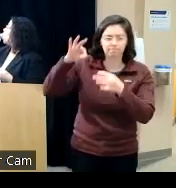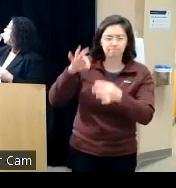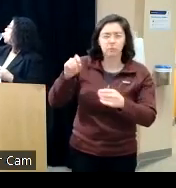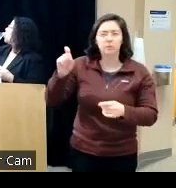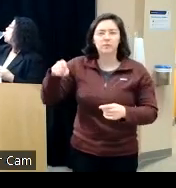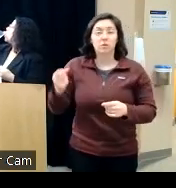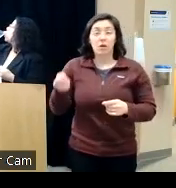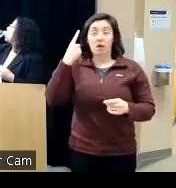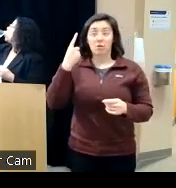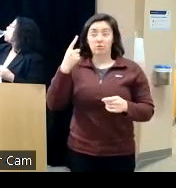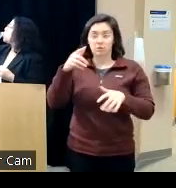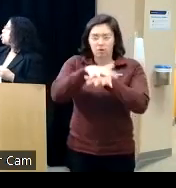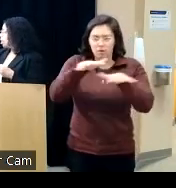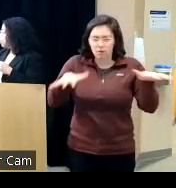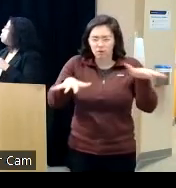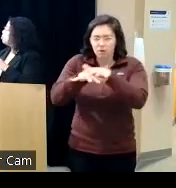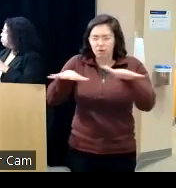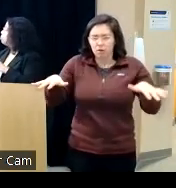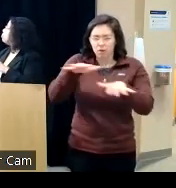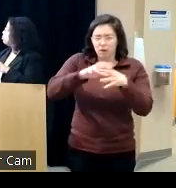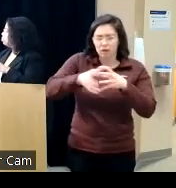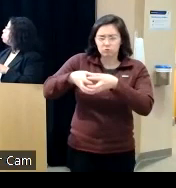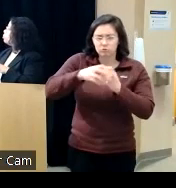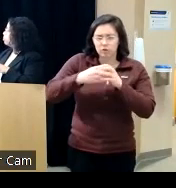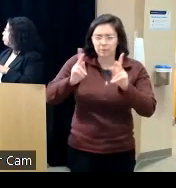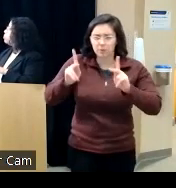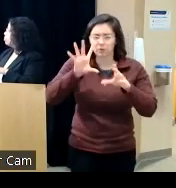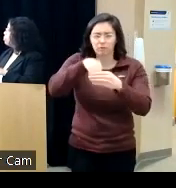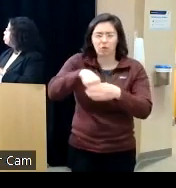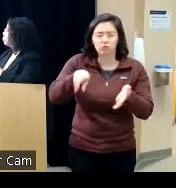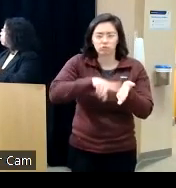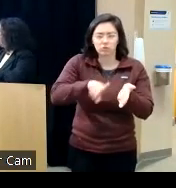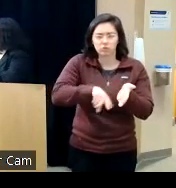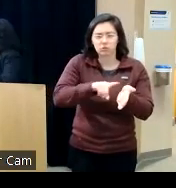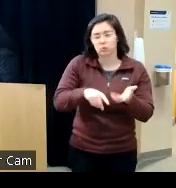so many dimensions of the individuals who are participating in our research it's a complicated